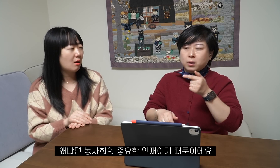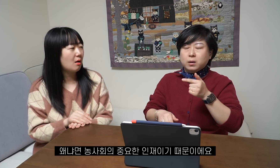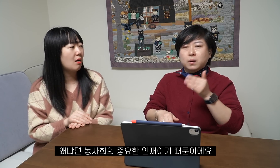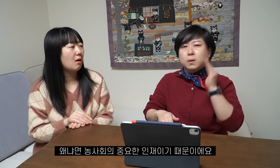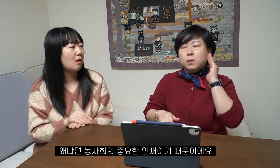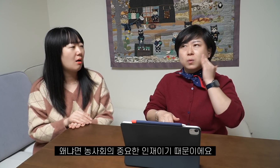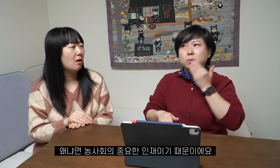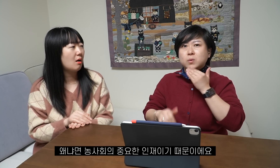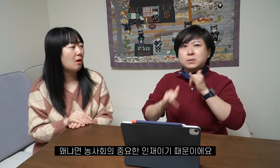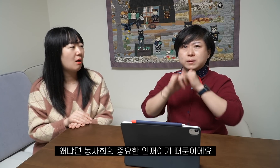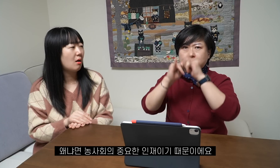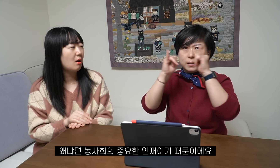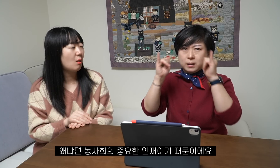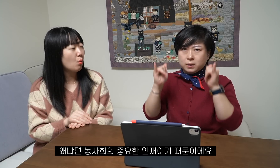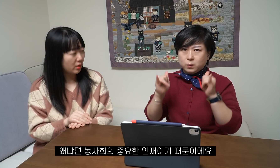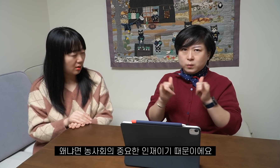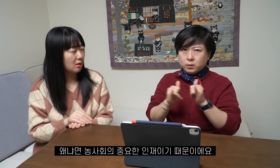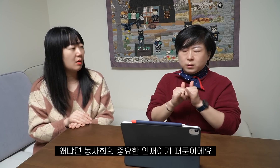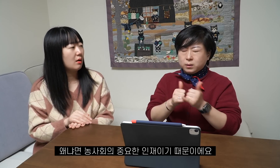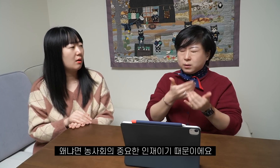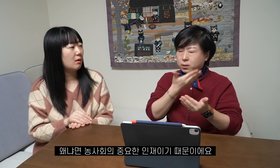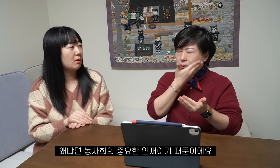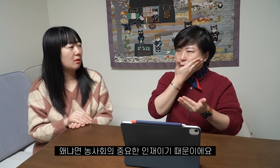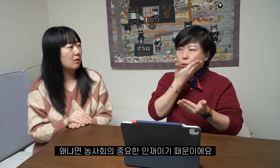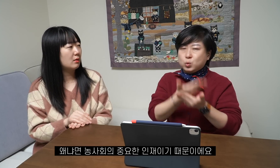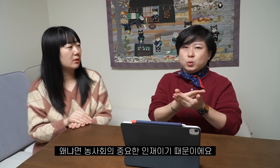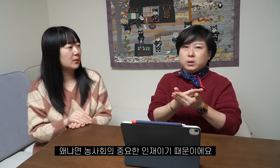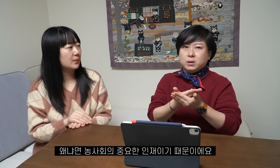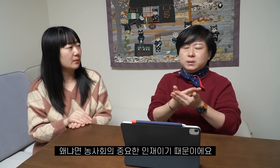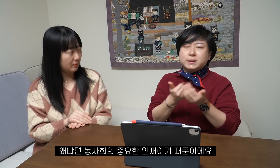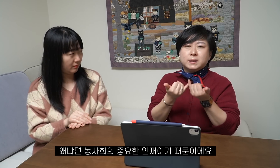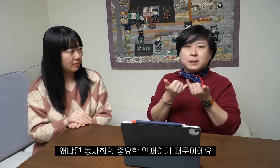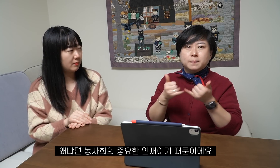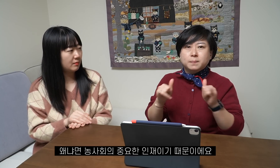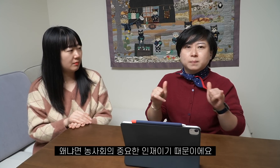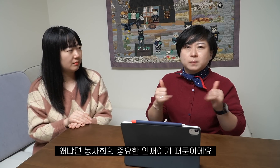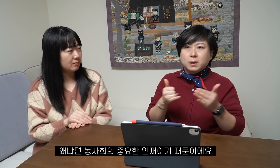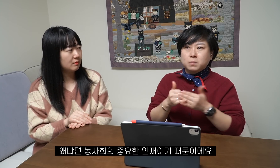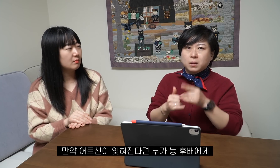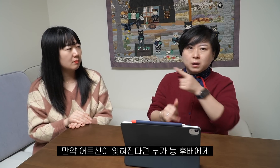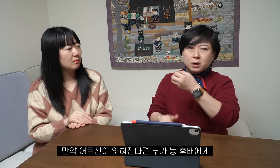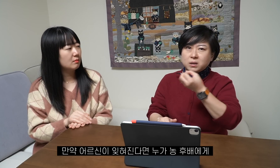Because he is an important talent in the deaf society.